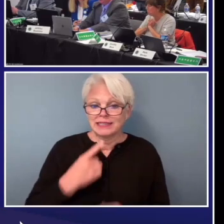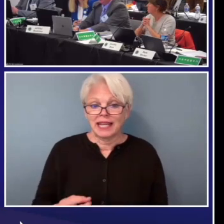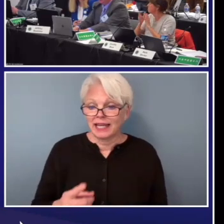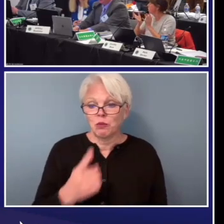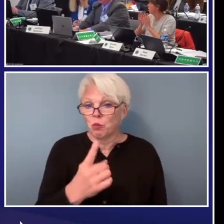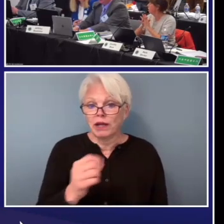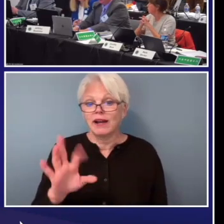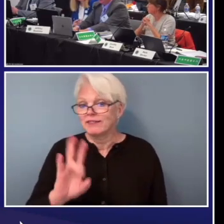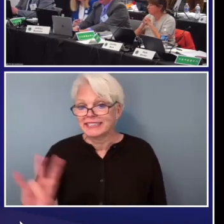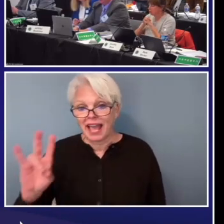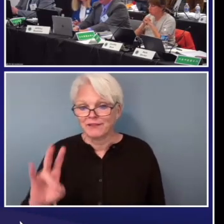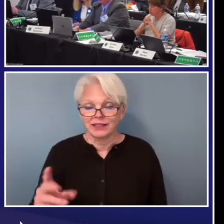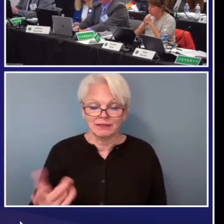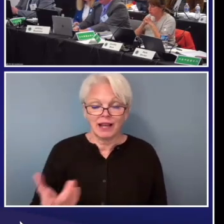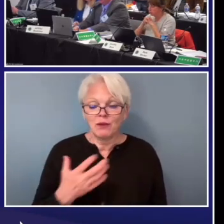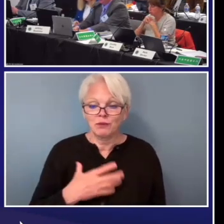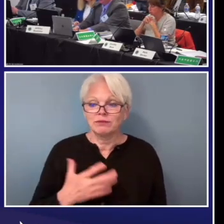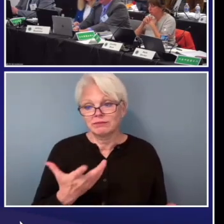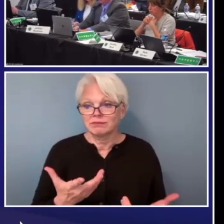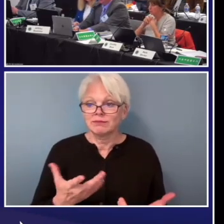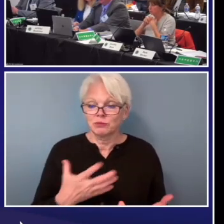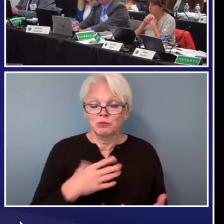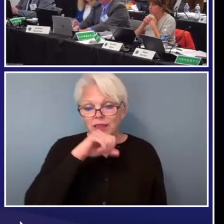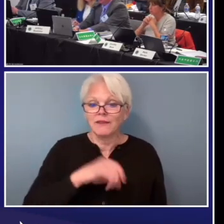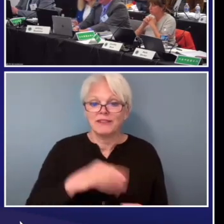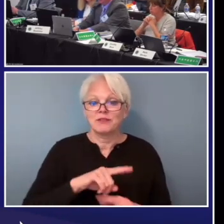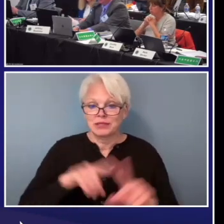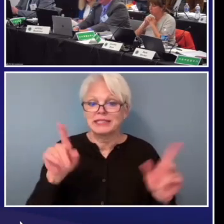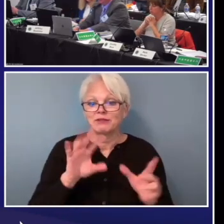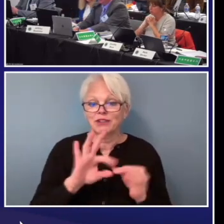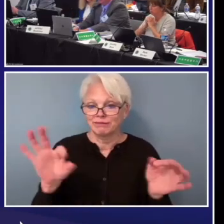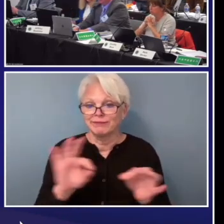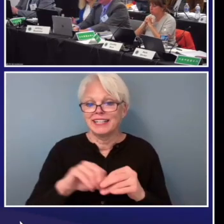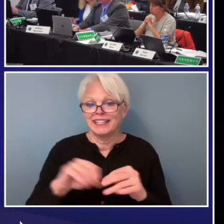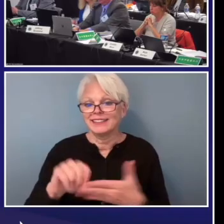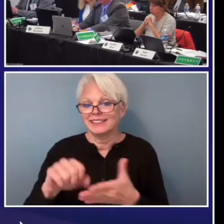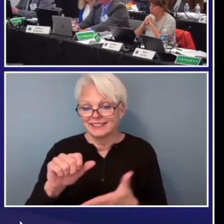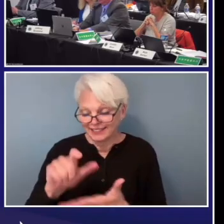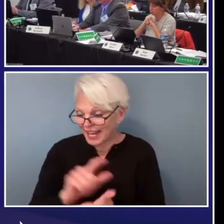So, um, so I just feel like this piece, I would encourage the department when it takes 3